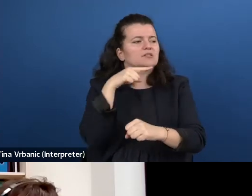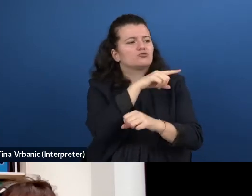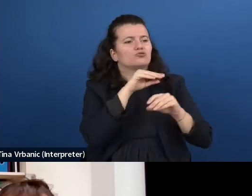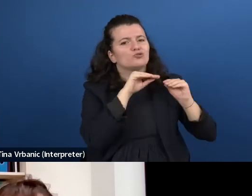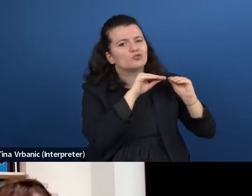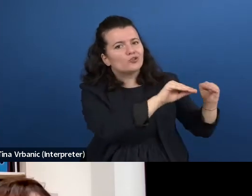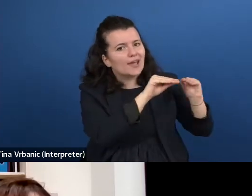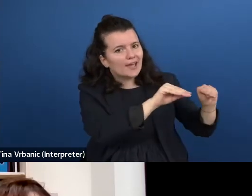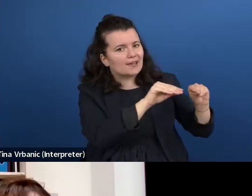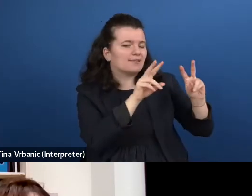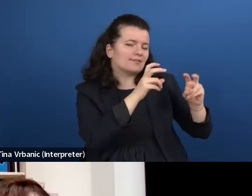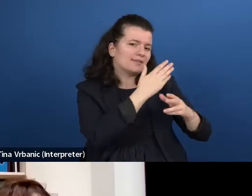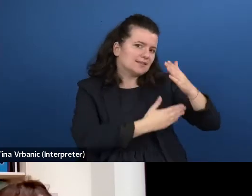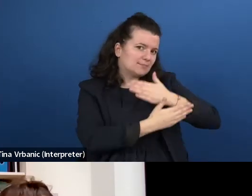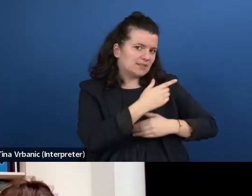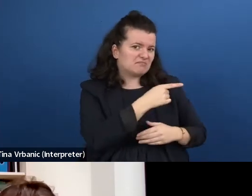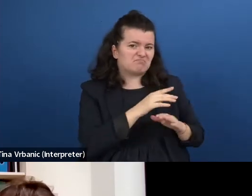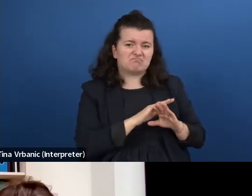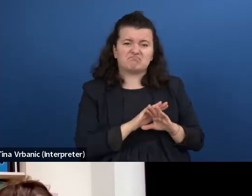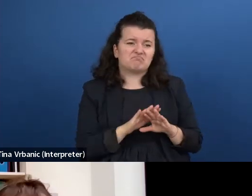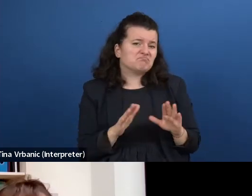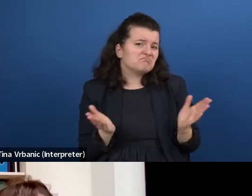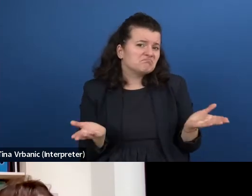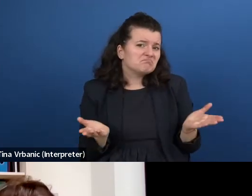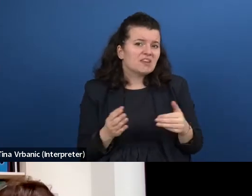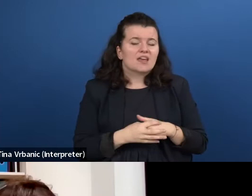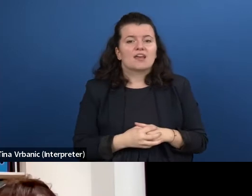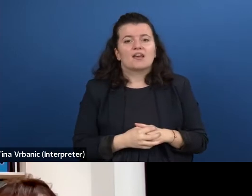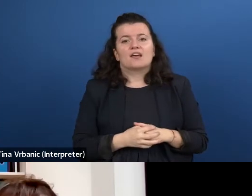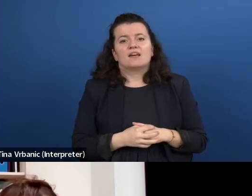And the need to insure accessibility, but that was really all.